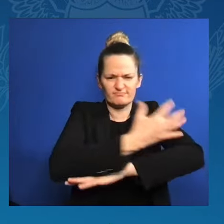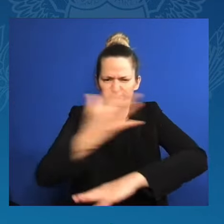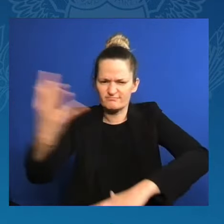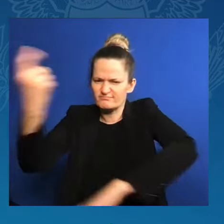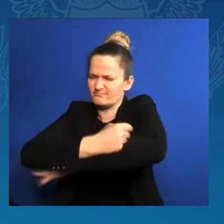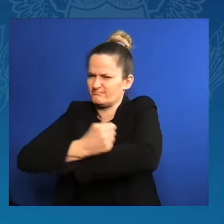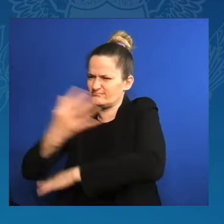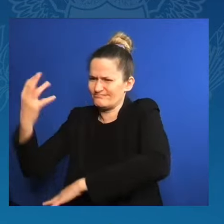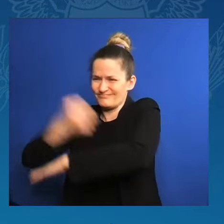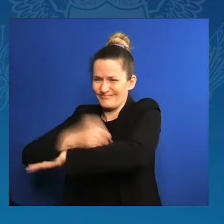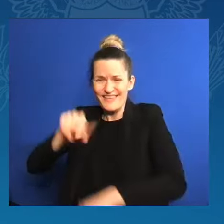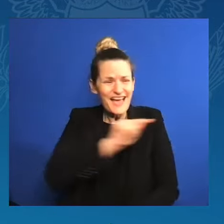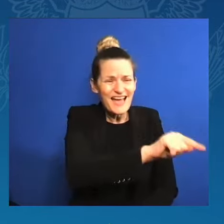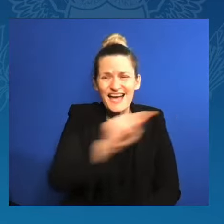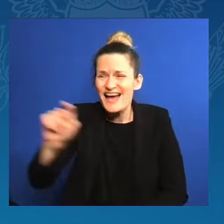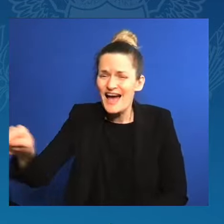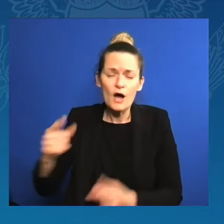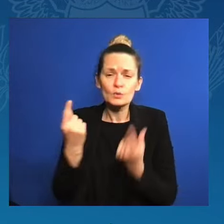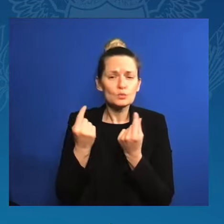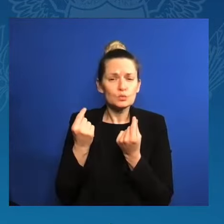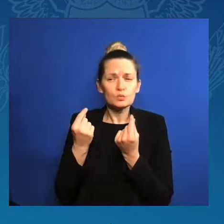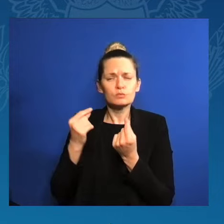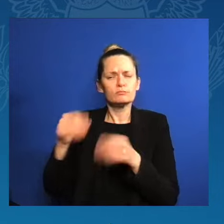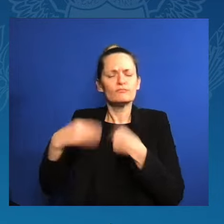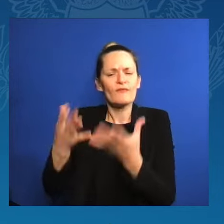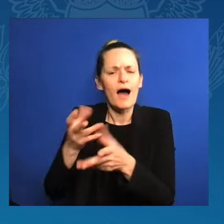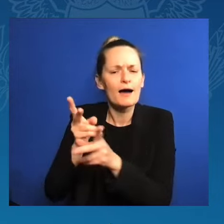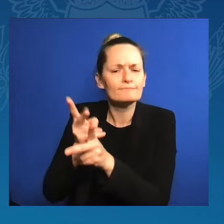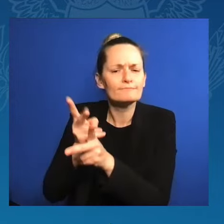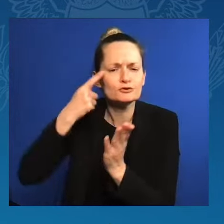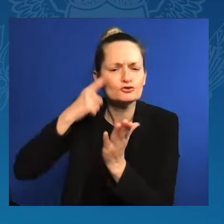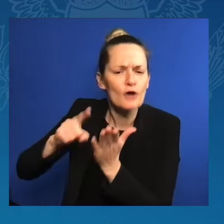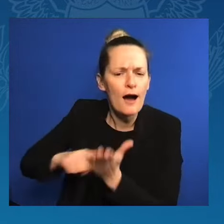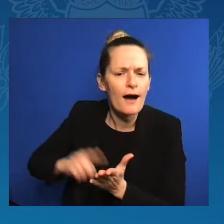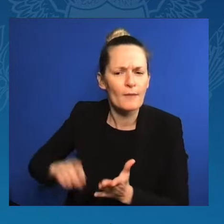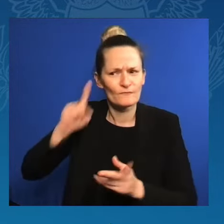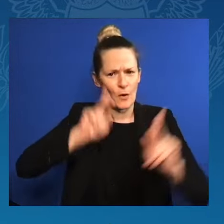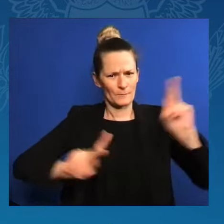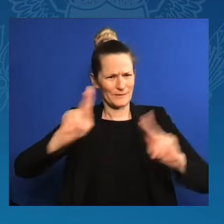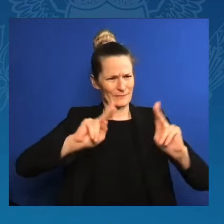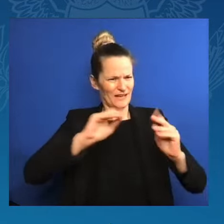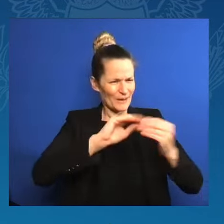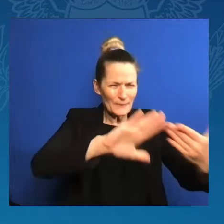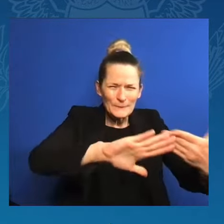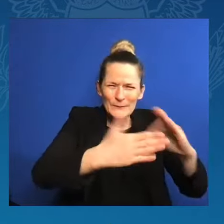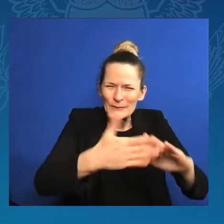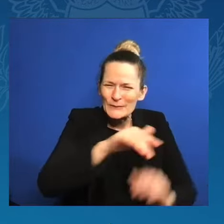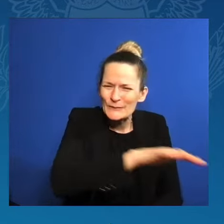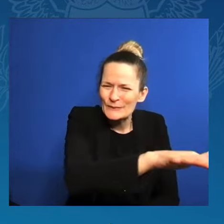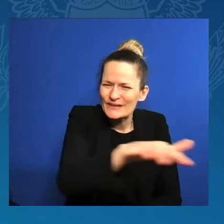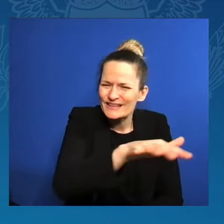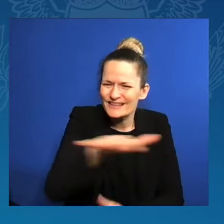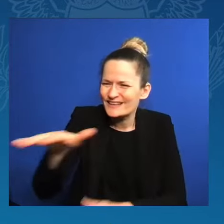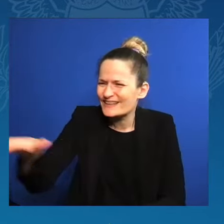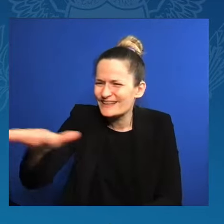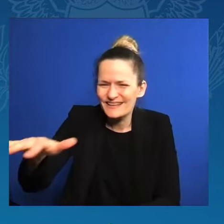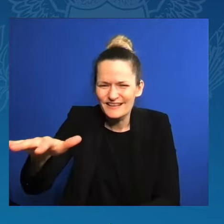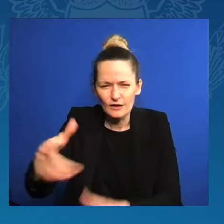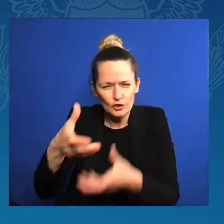trusted by the community. They offer referrals for mammograms and other cancer screenings.